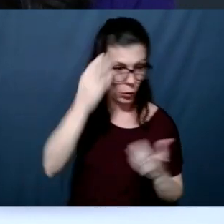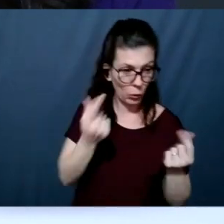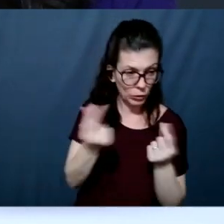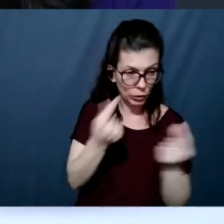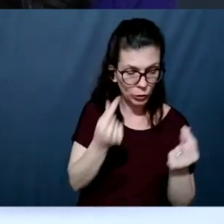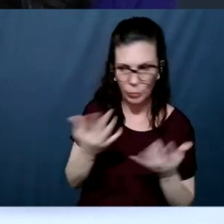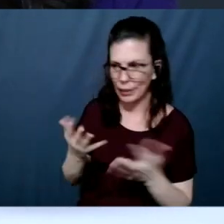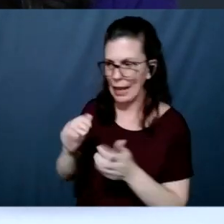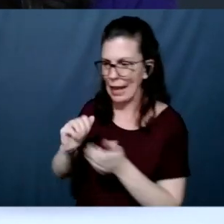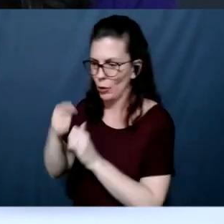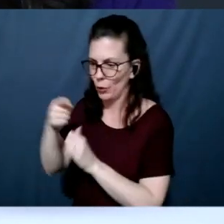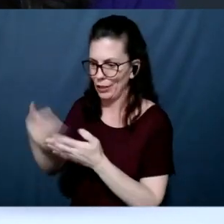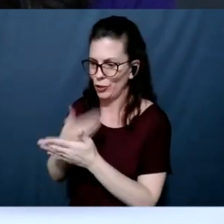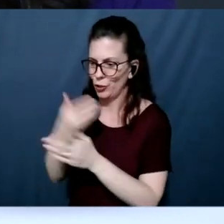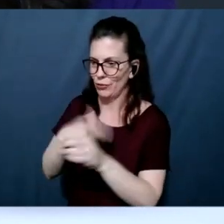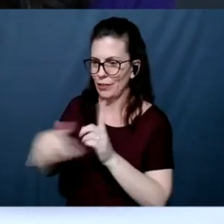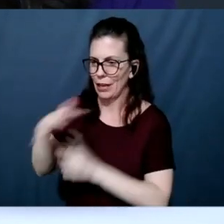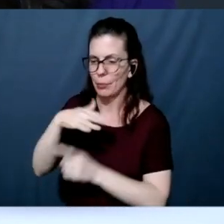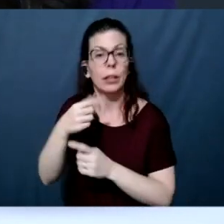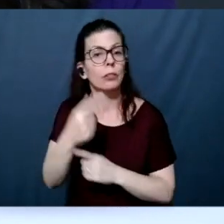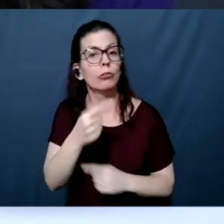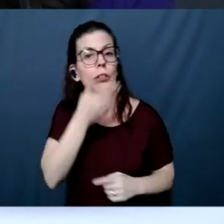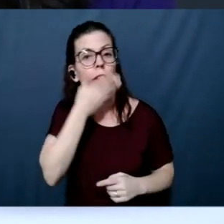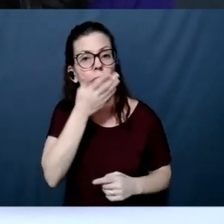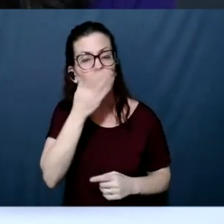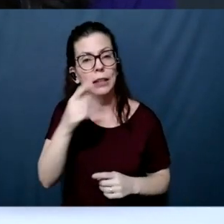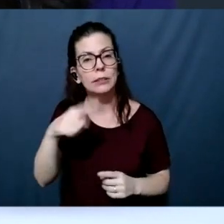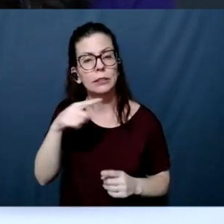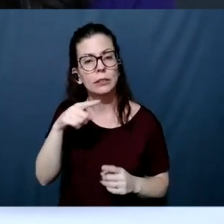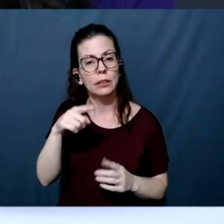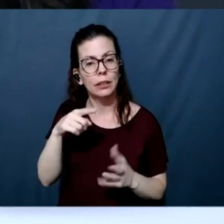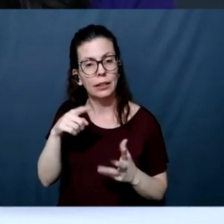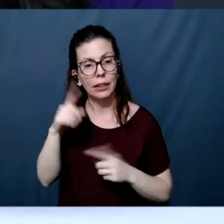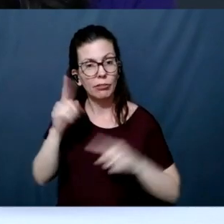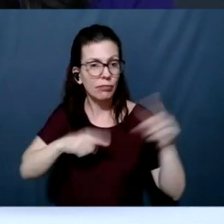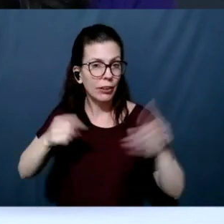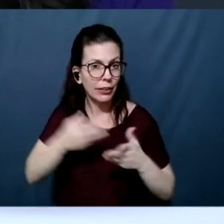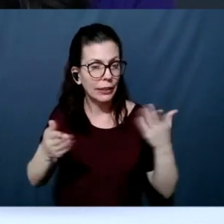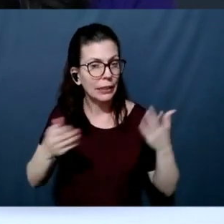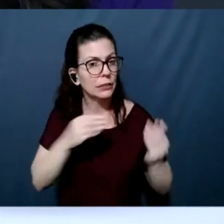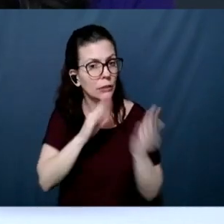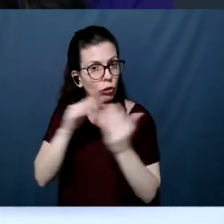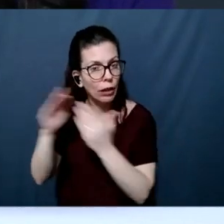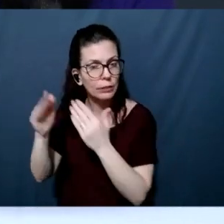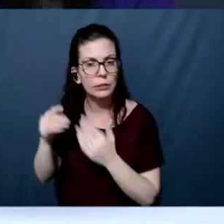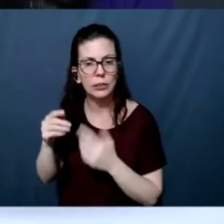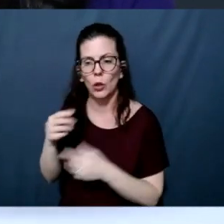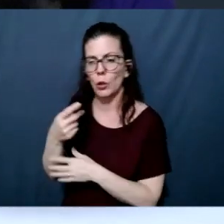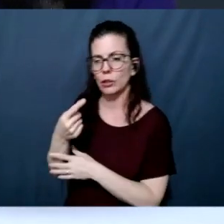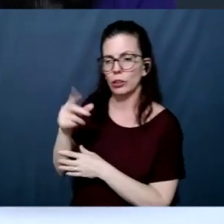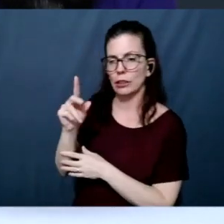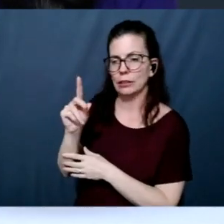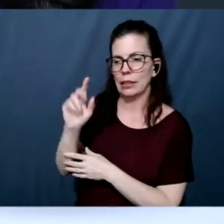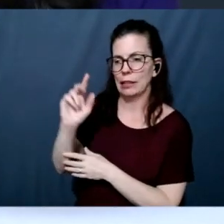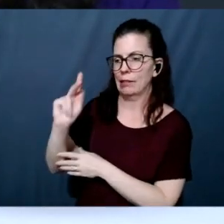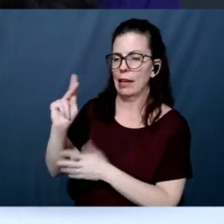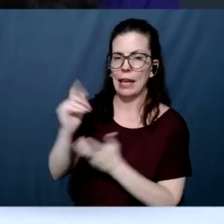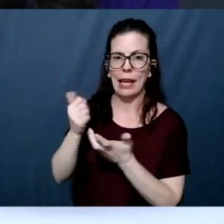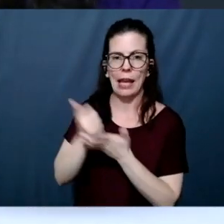With Greengrass there various things that you have to address and the GDK basically helps through in this process to create that scaffolding to them.